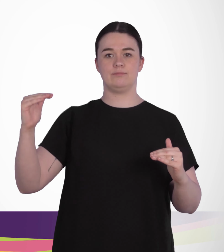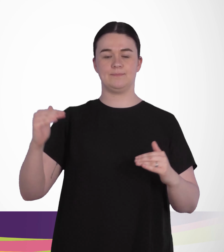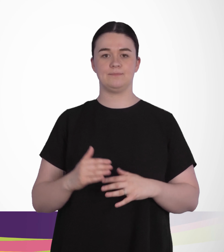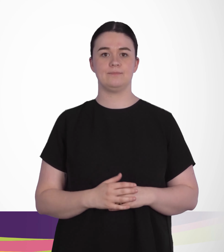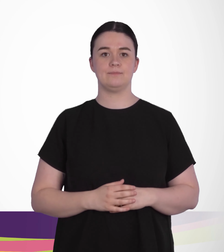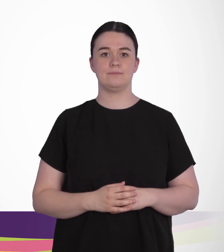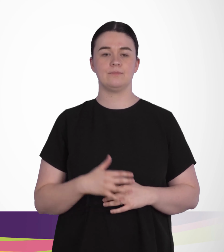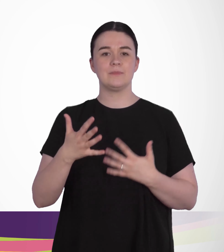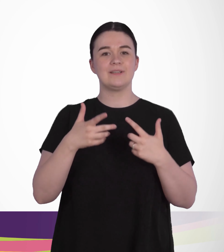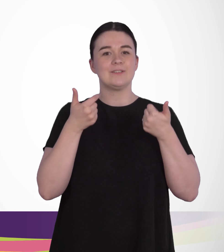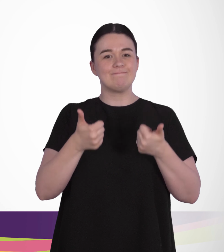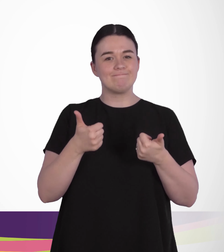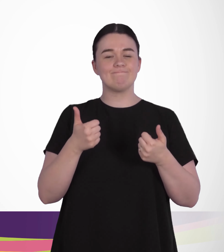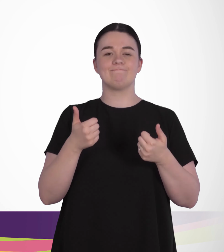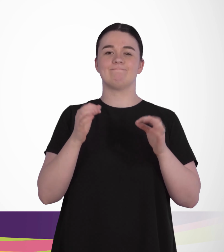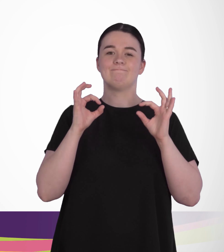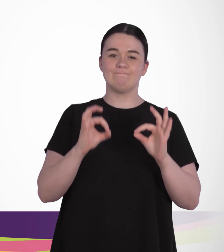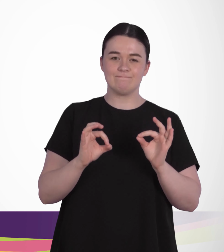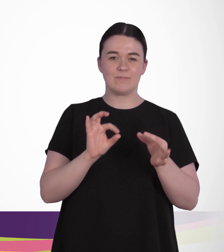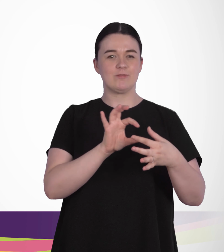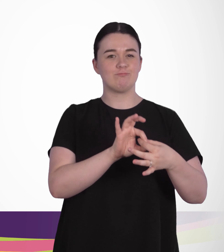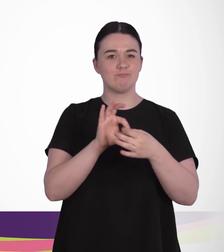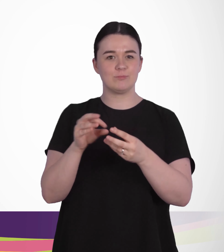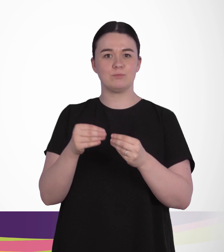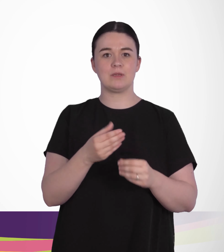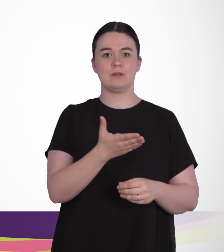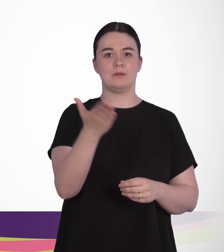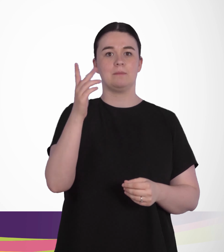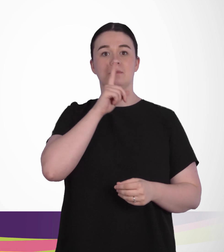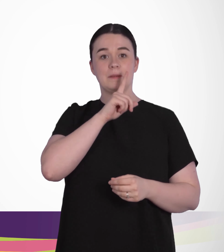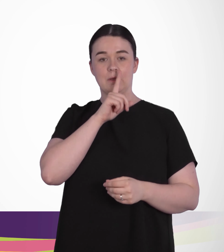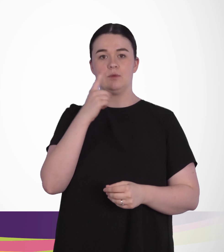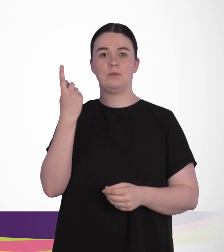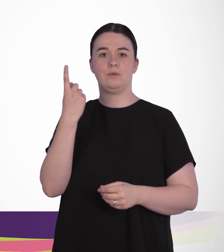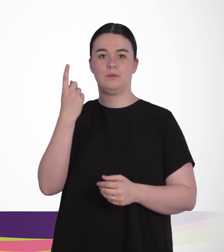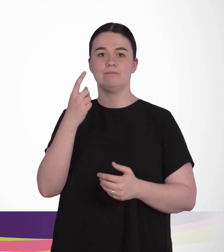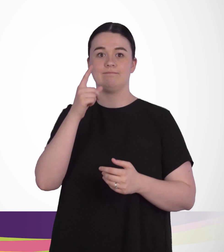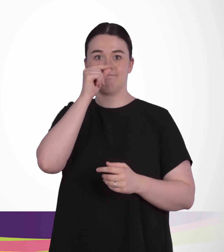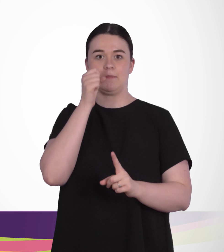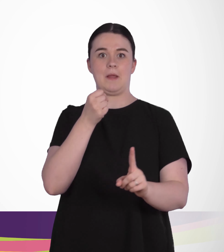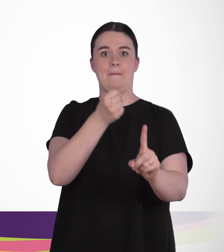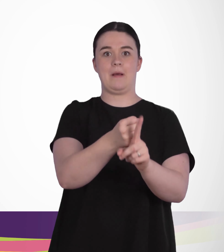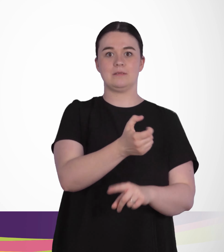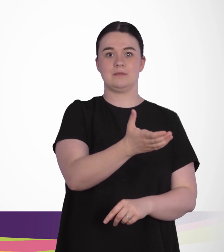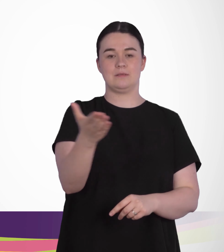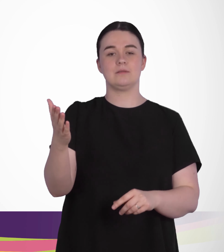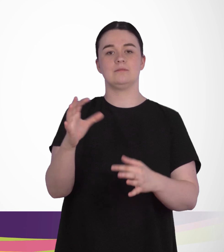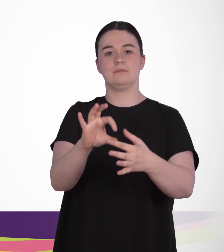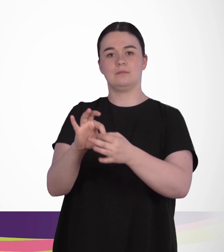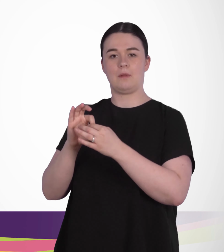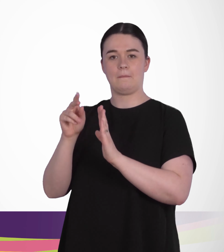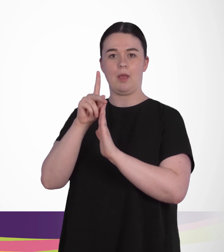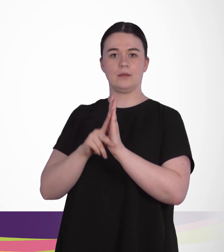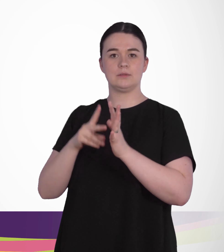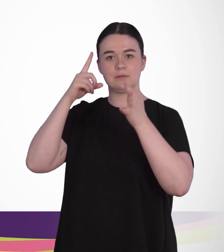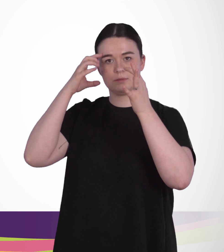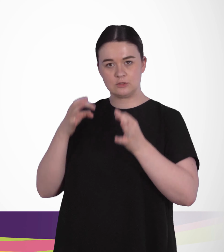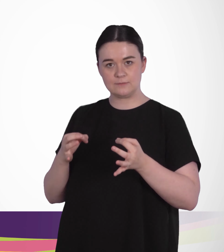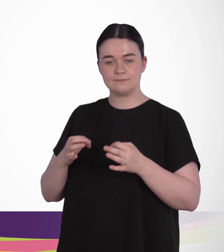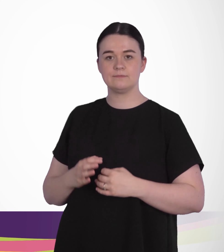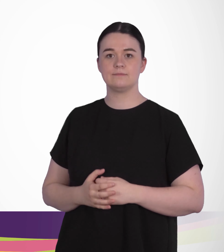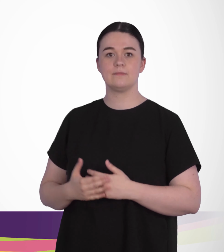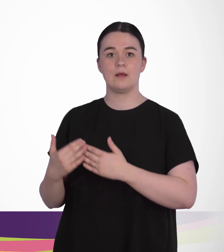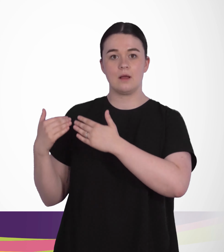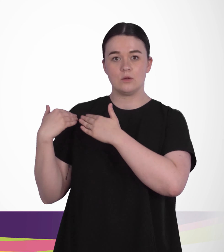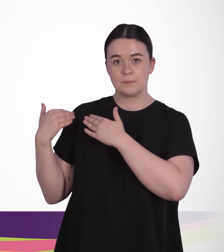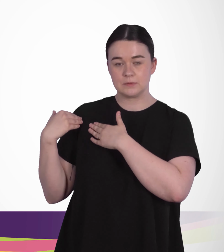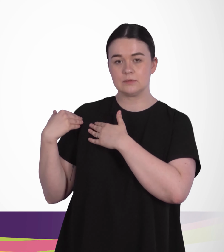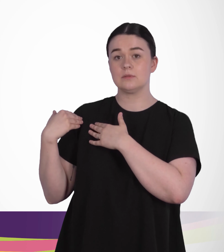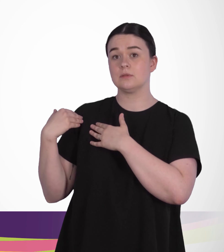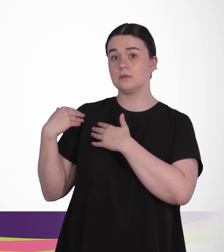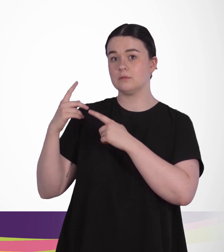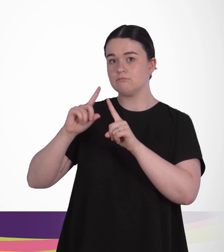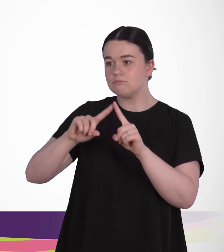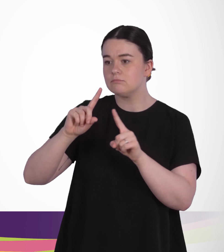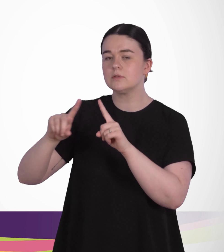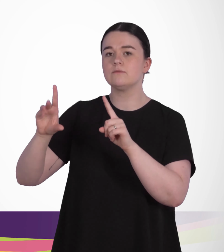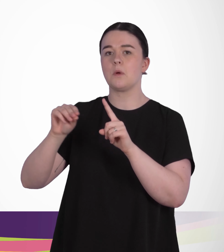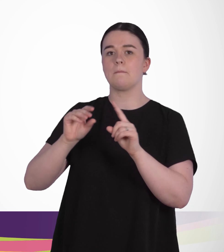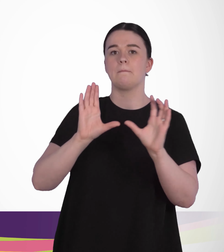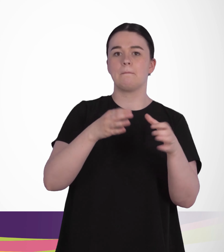meaningful engagement with the people impacted by policy decisions, accountability between and across portfolios